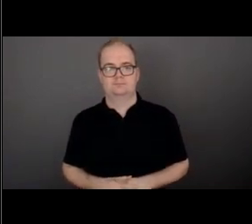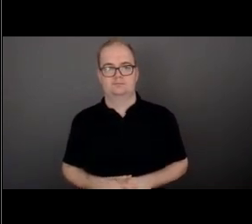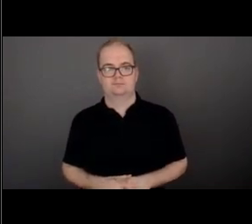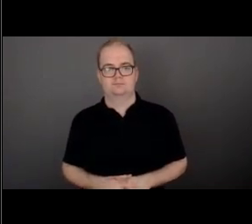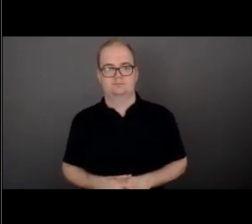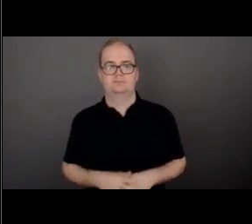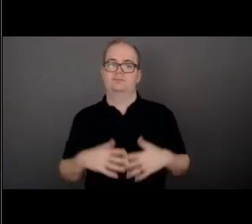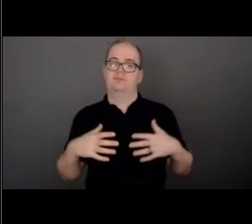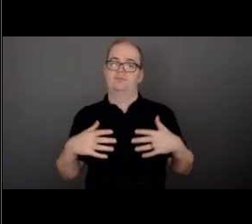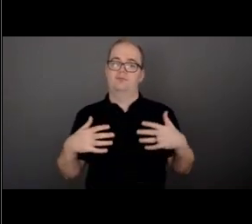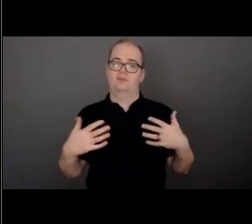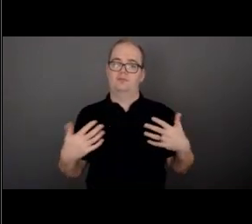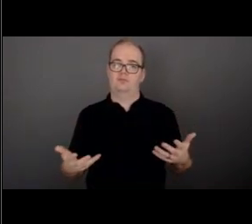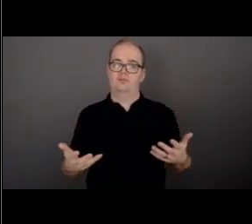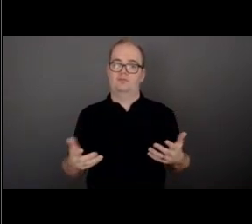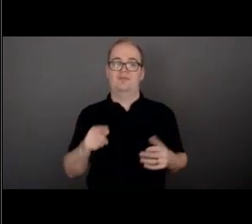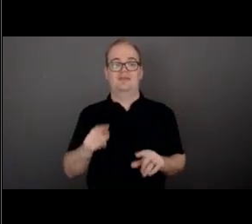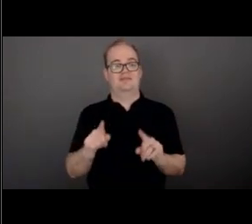So that's also what I was just talking about.